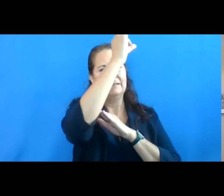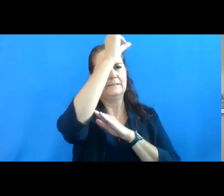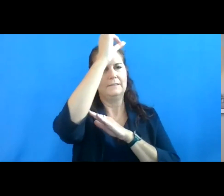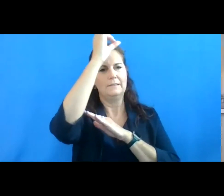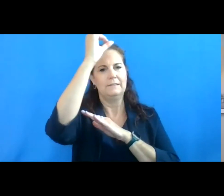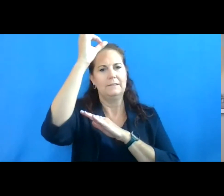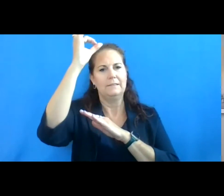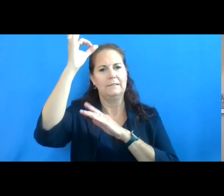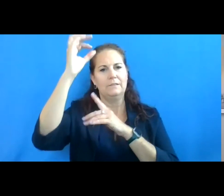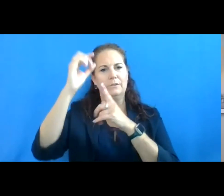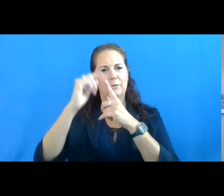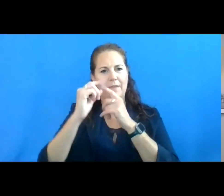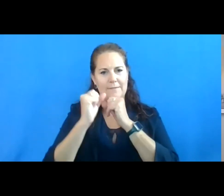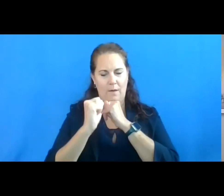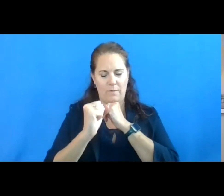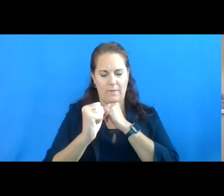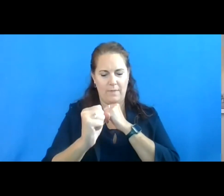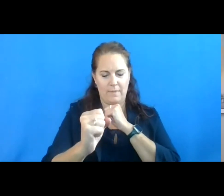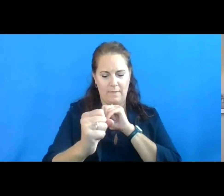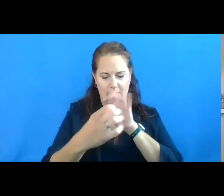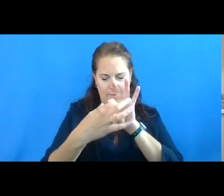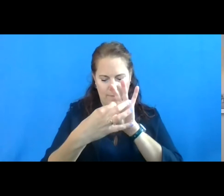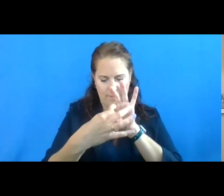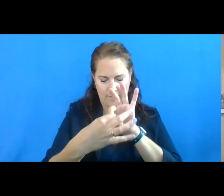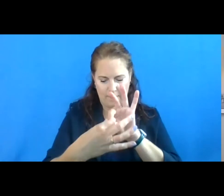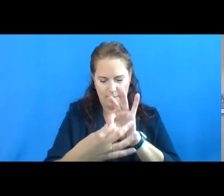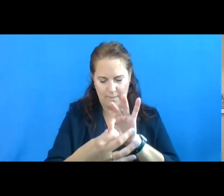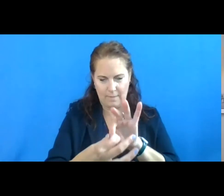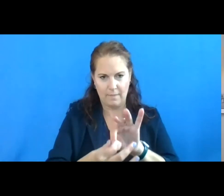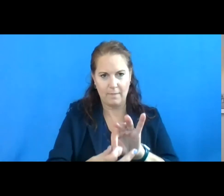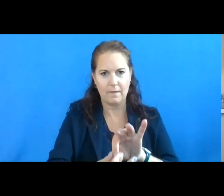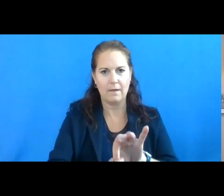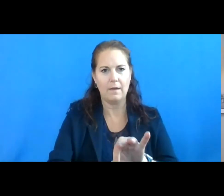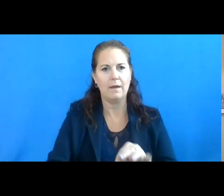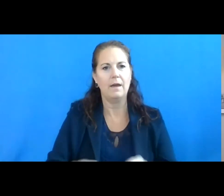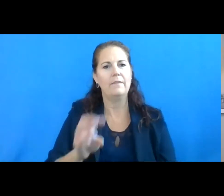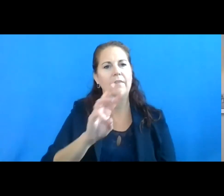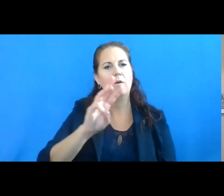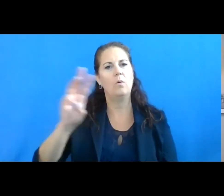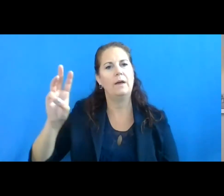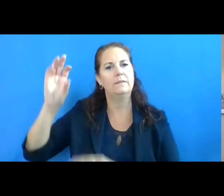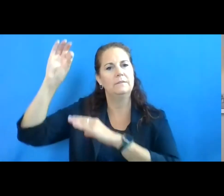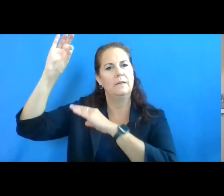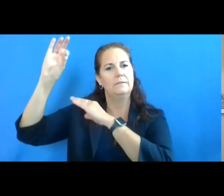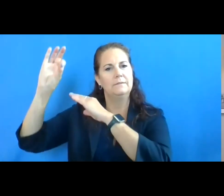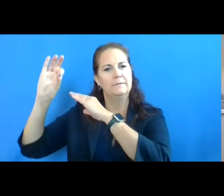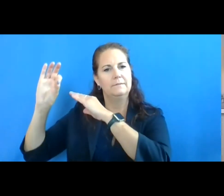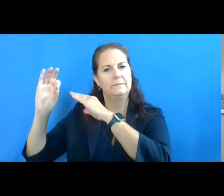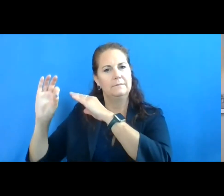to the south and to the west.